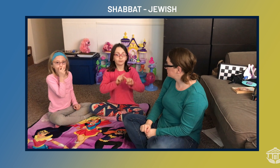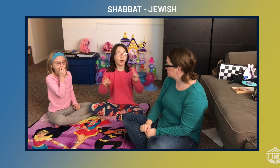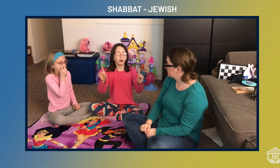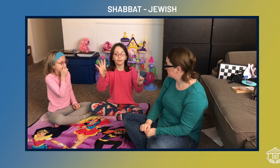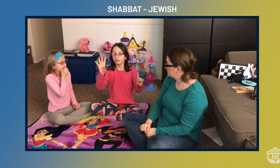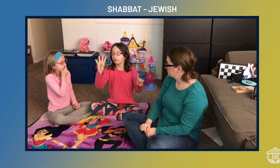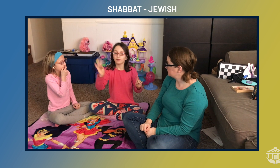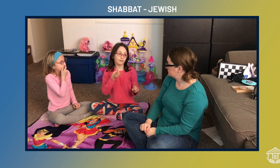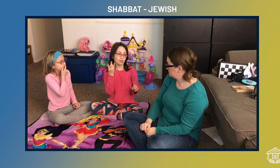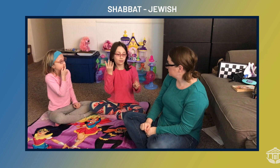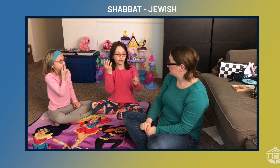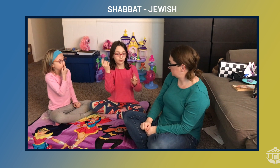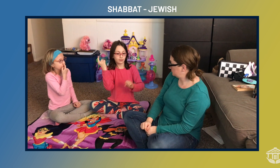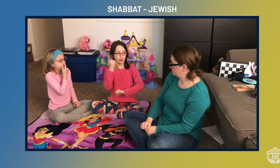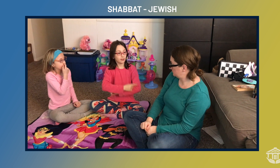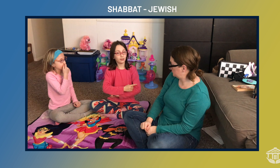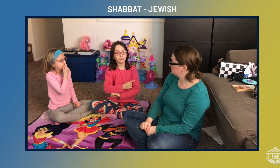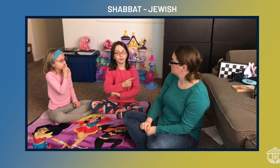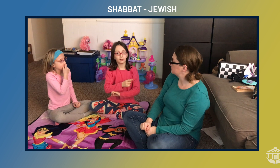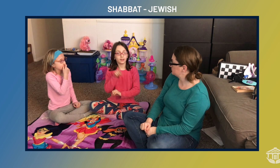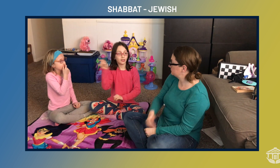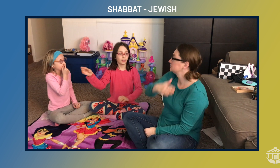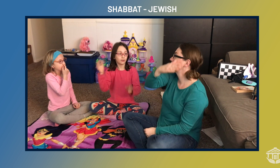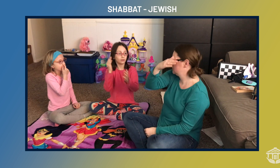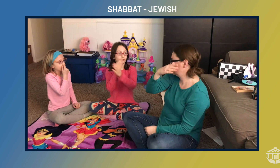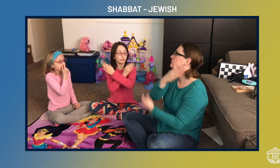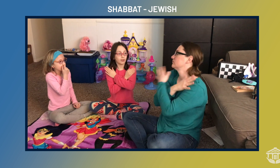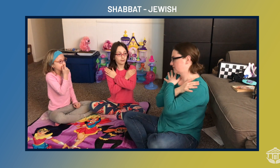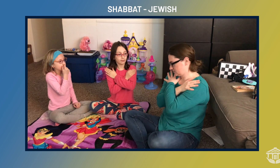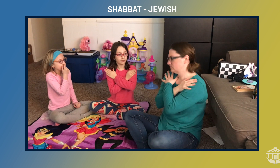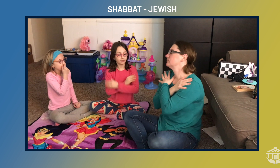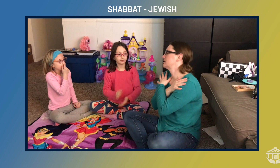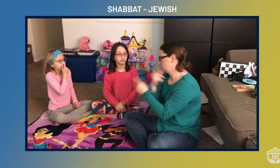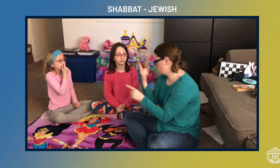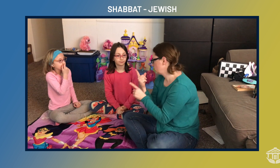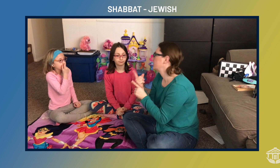on the fourth day He rested. “ Mom: “That's right. It was a rest